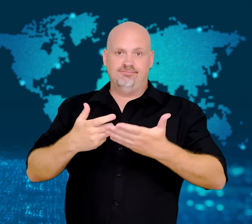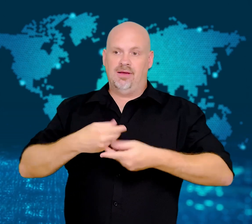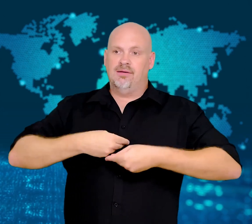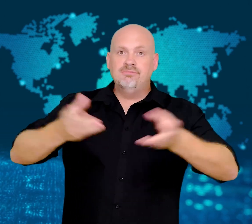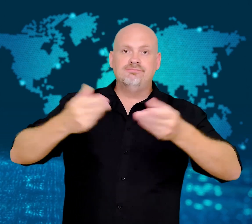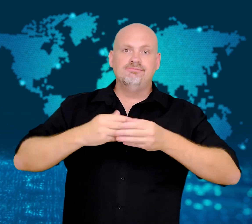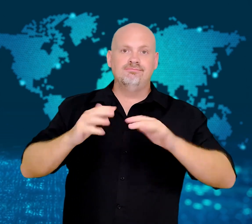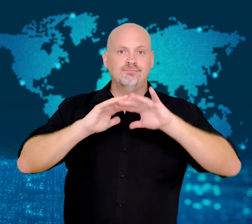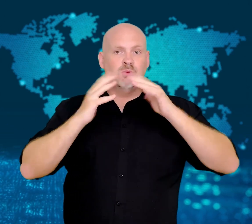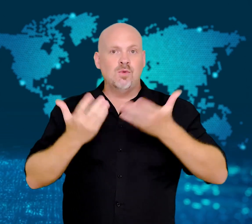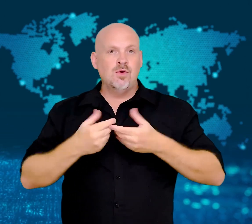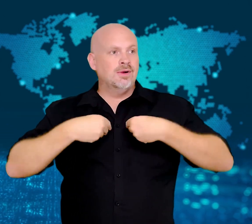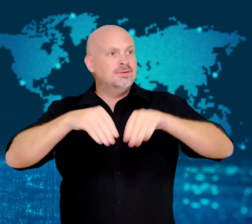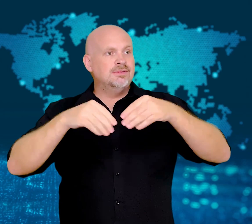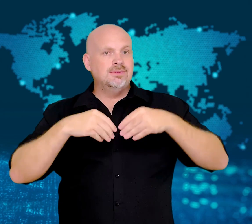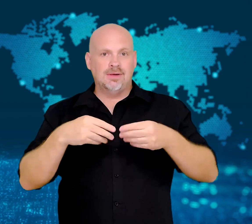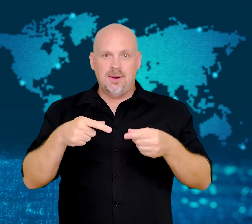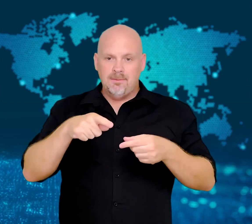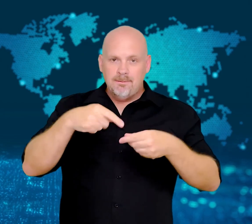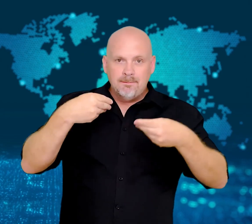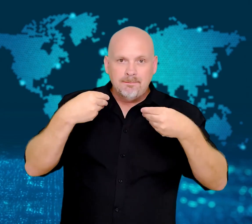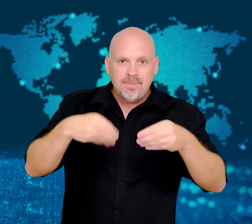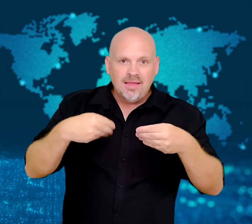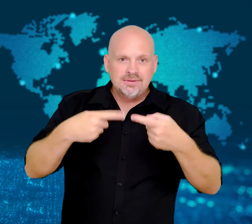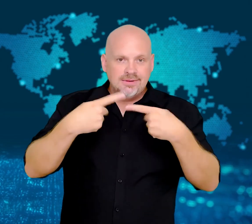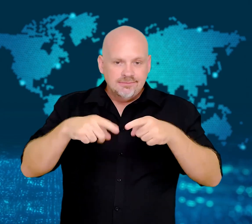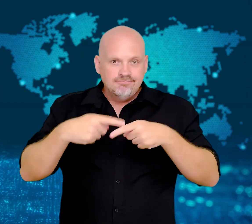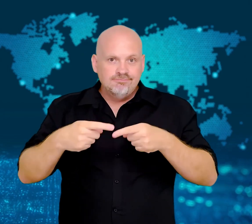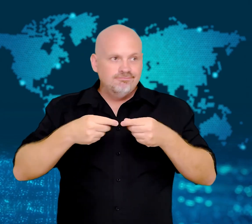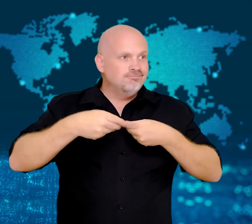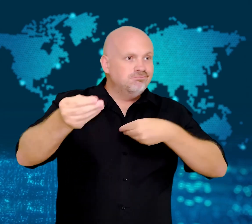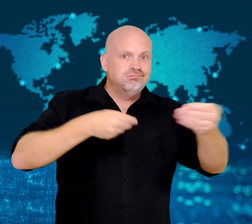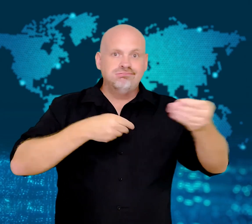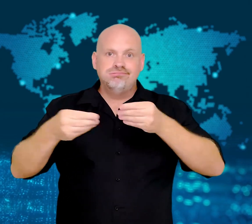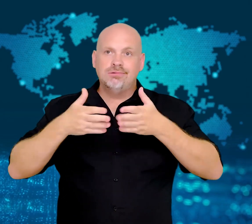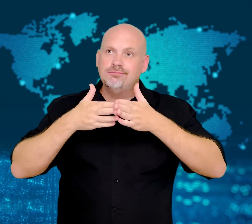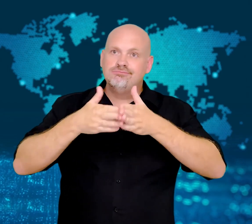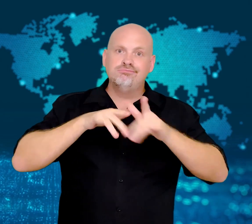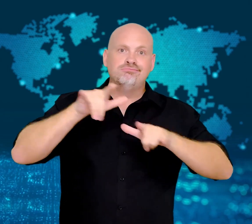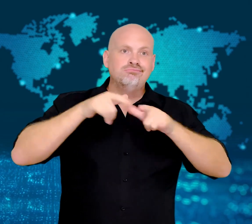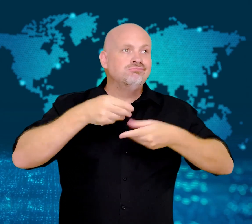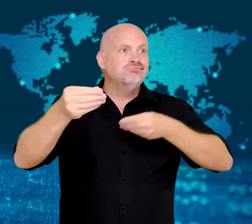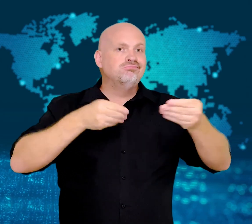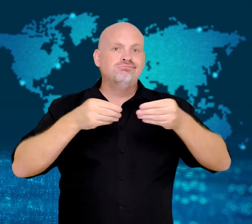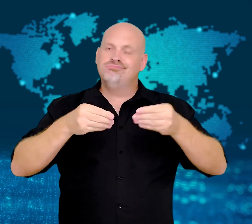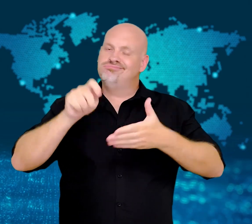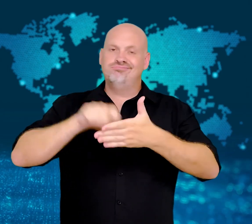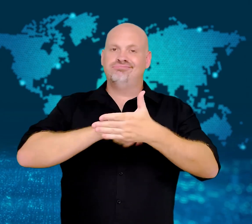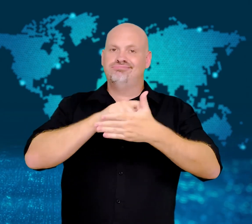The Ministry expects this ban to result in eliminating